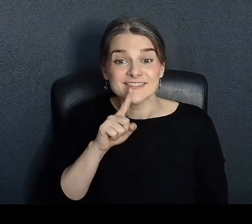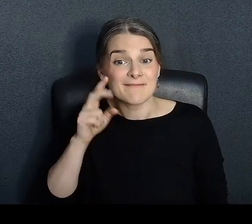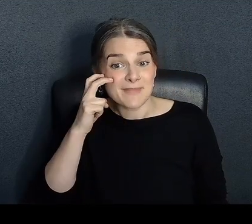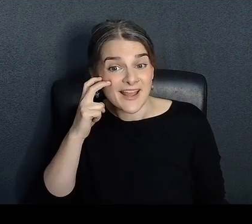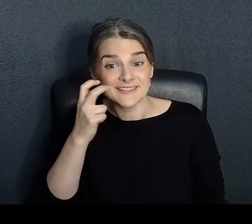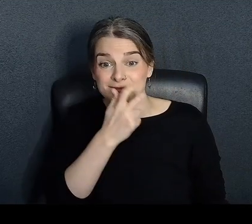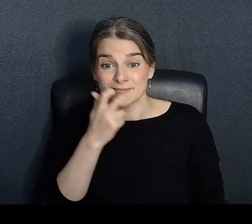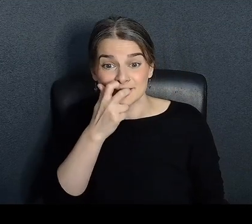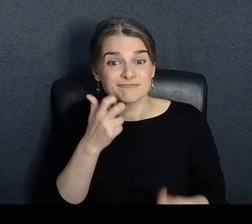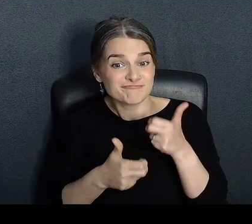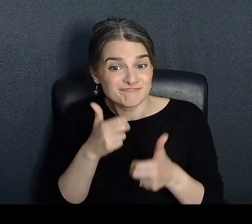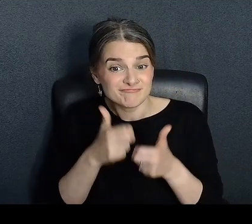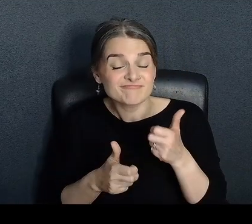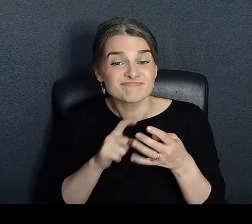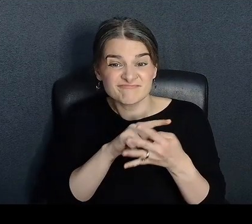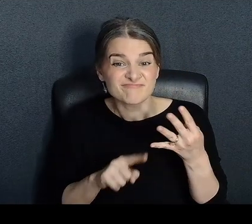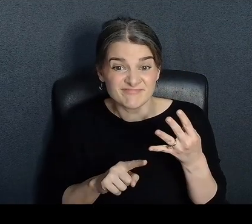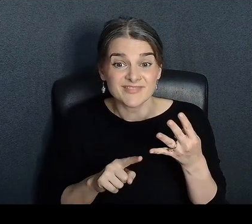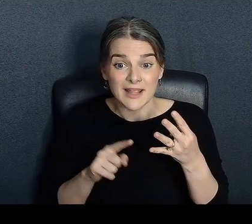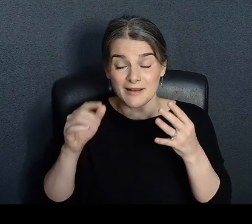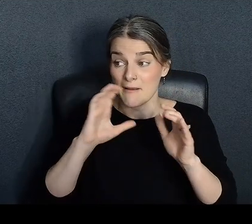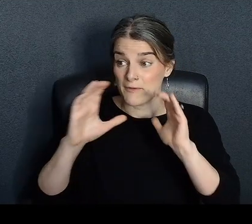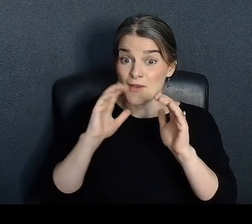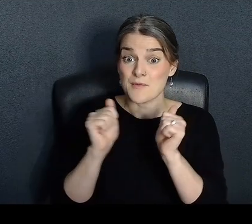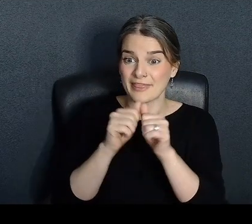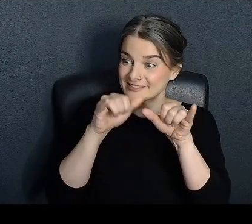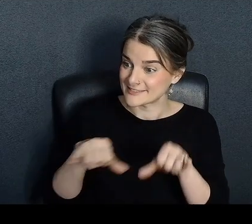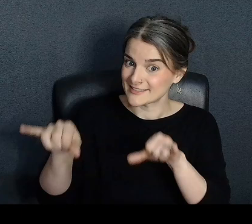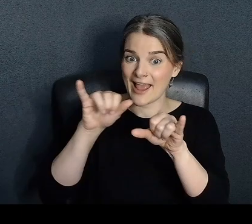with standard telephone users through a communication